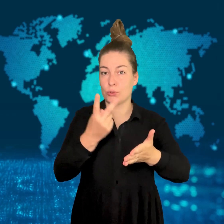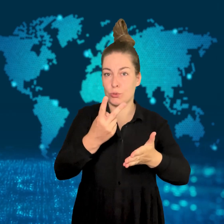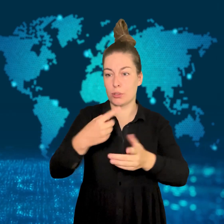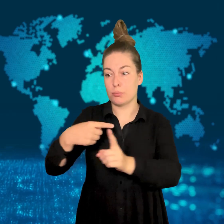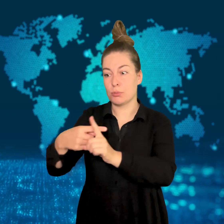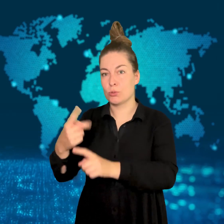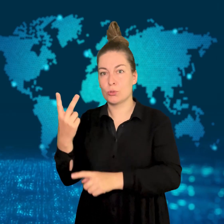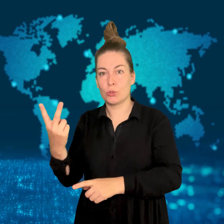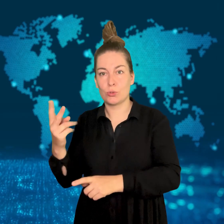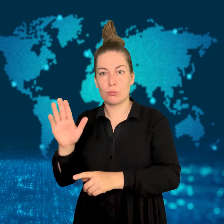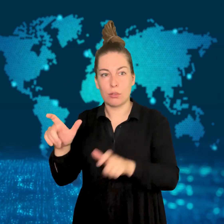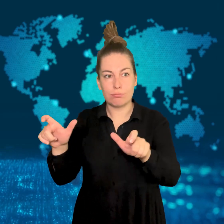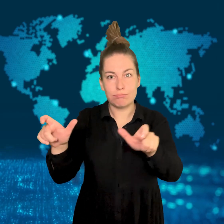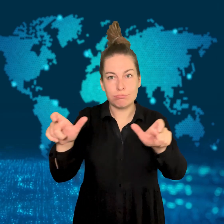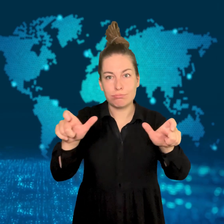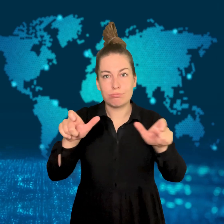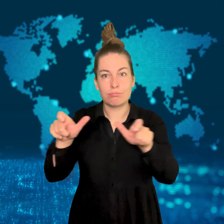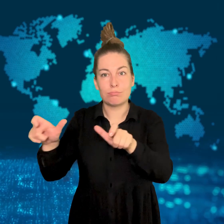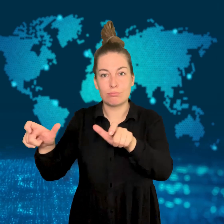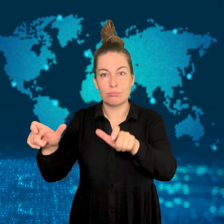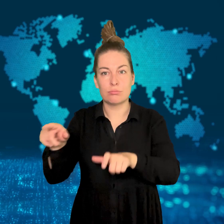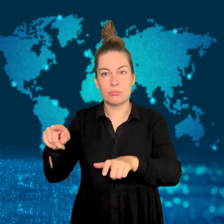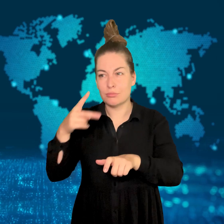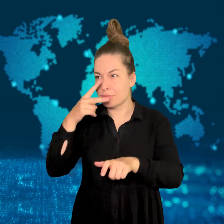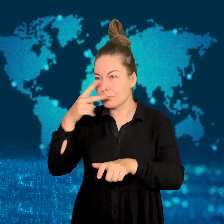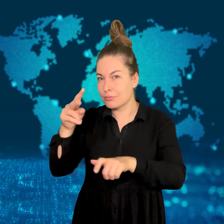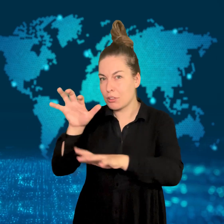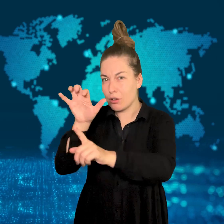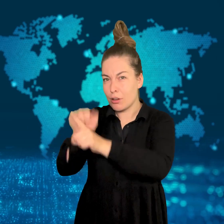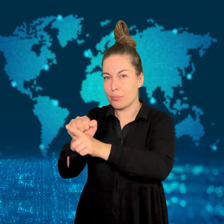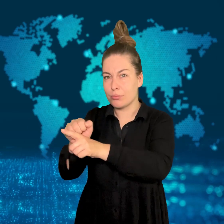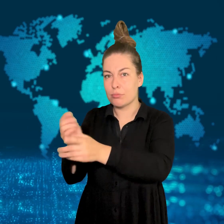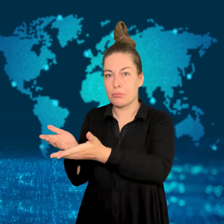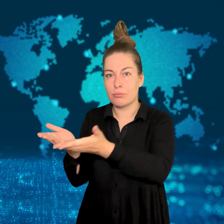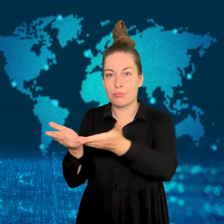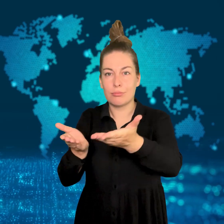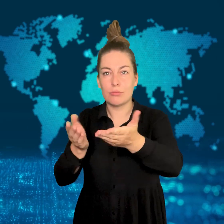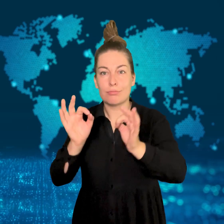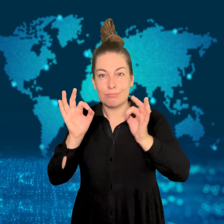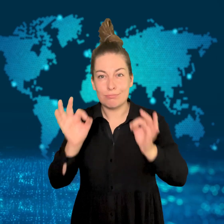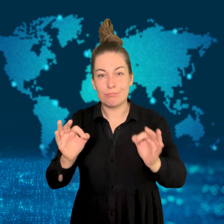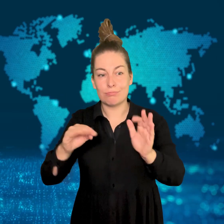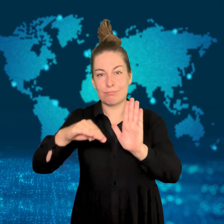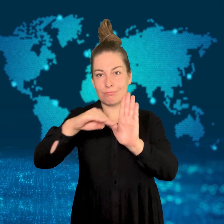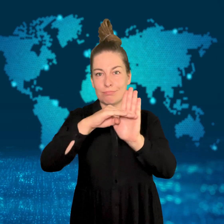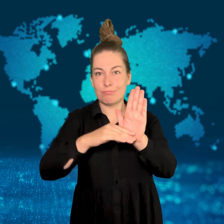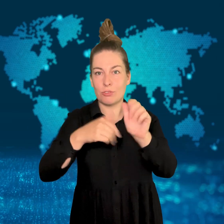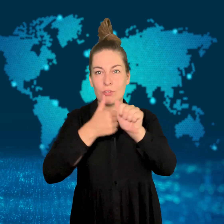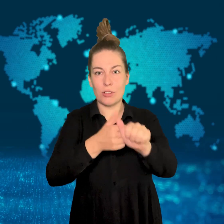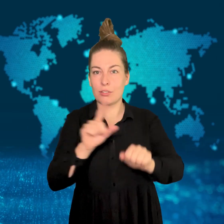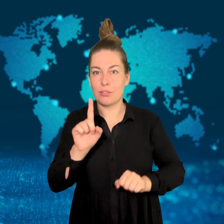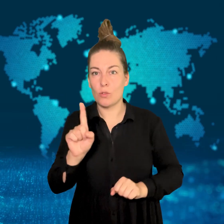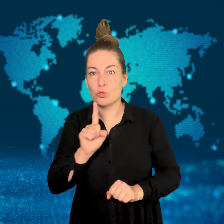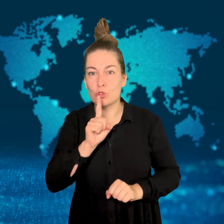when two repair ships and two coast guard ships from